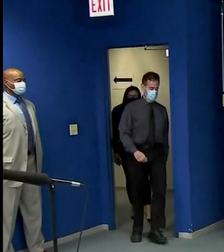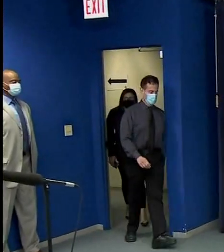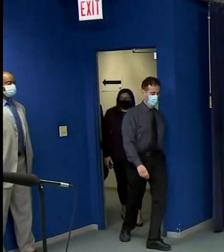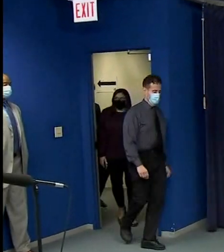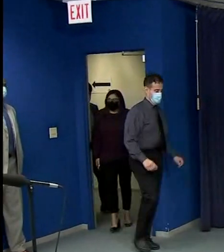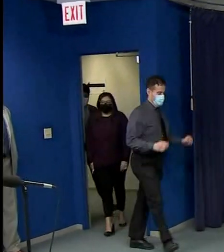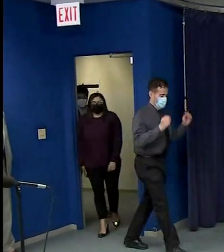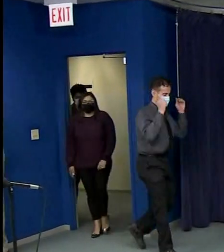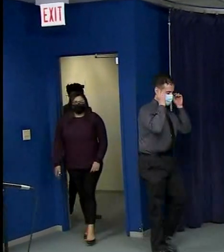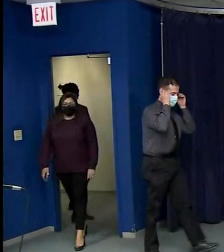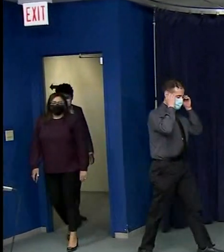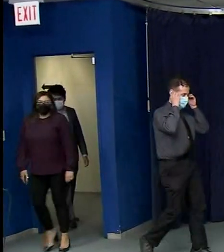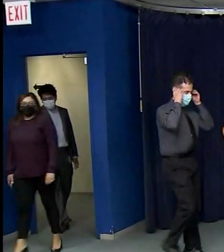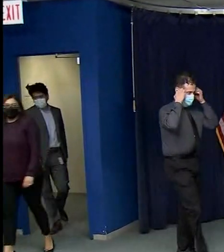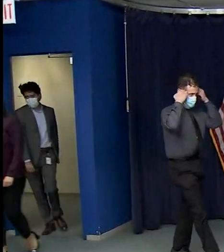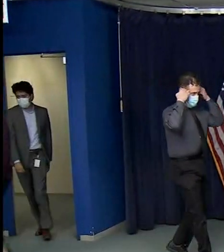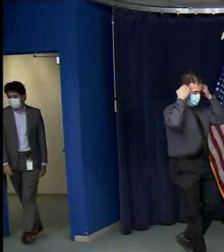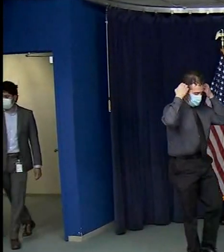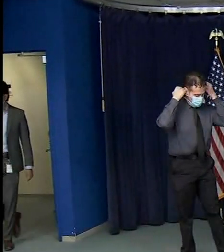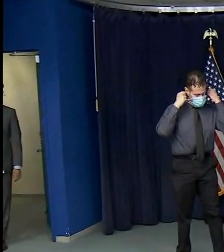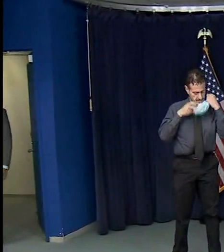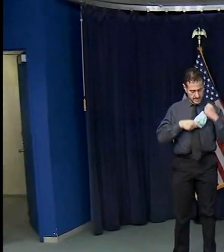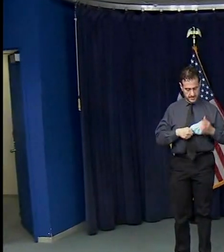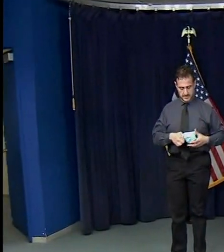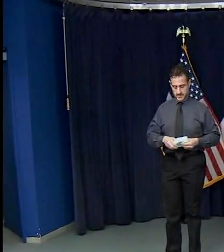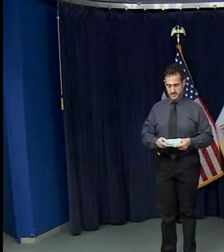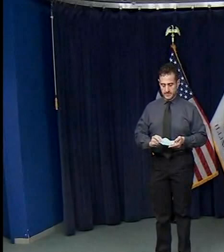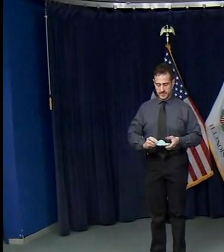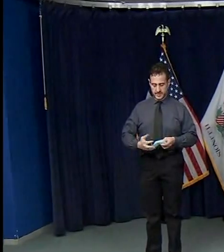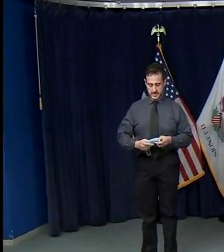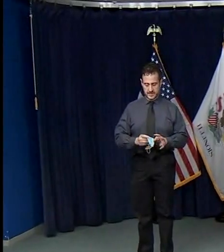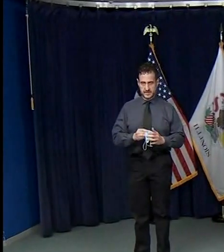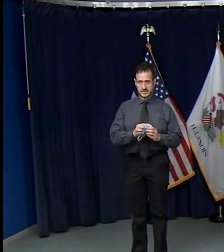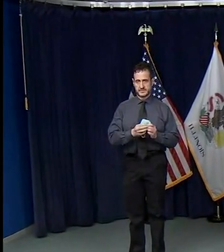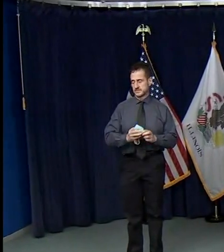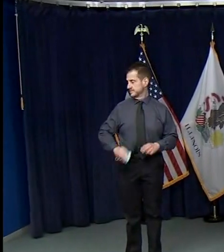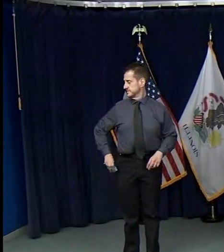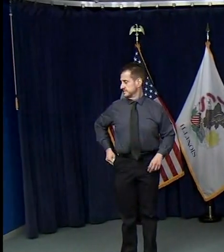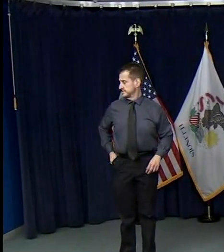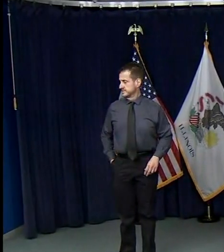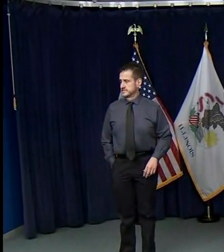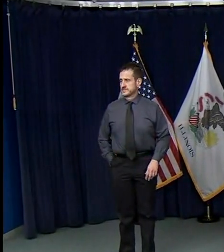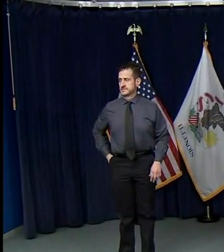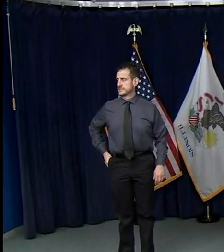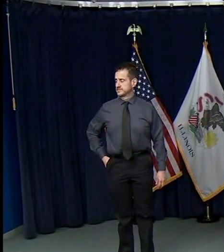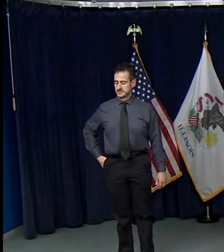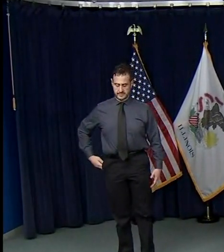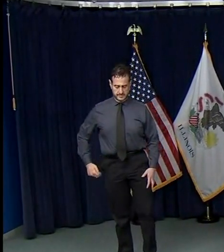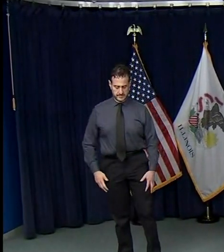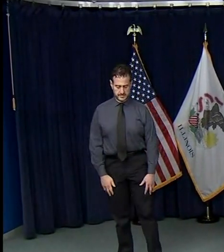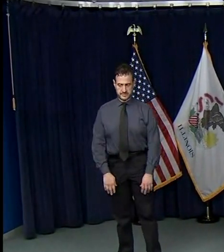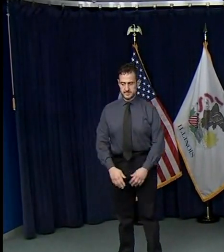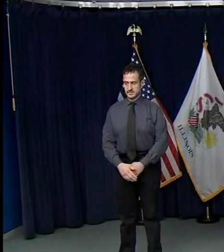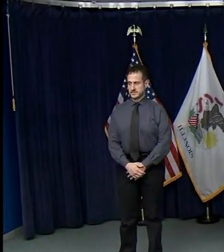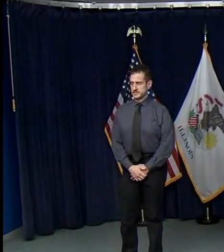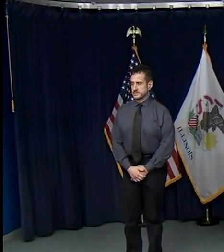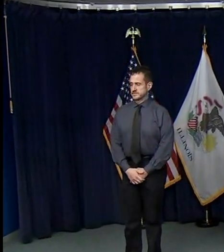POSITIVITY RATES WOULD NEED TO COME DOWN SIGNIFICANTLY FOR FALL SPORTS TO BE ALLOWED IN FULL